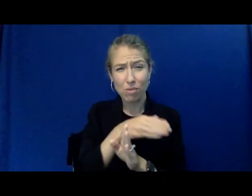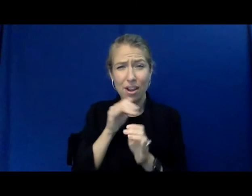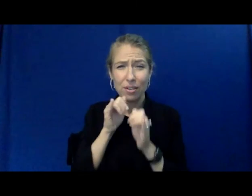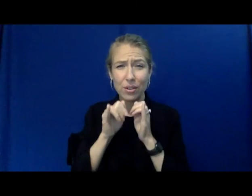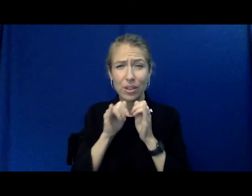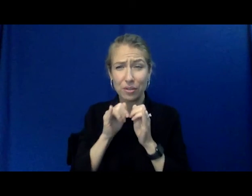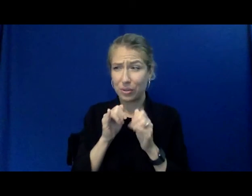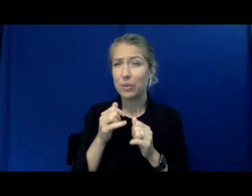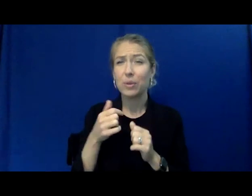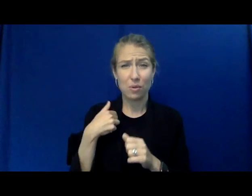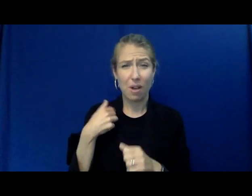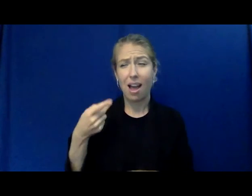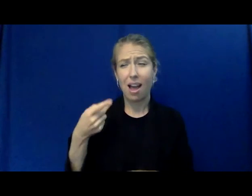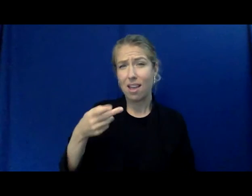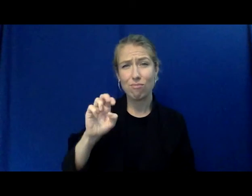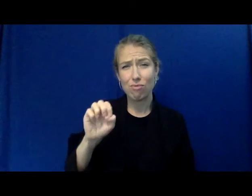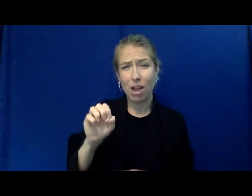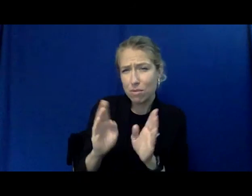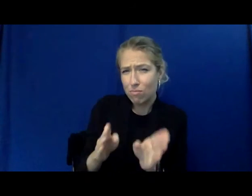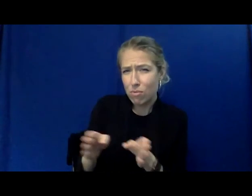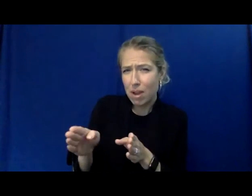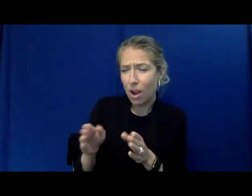with the client for the interview? We absolutely are.